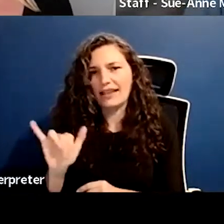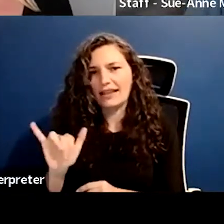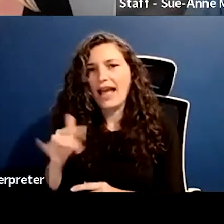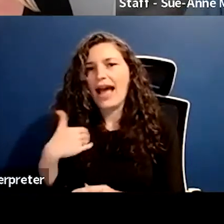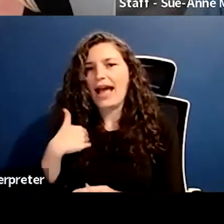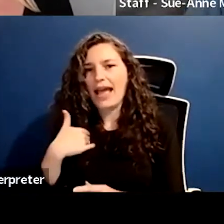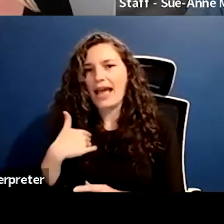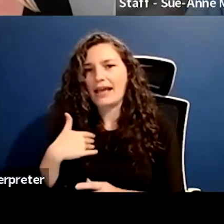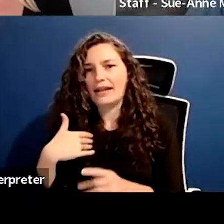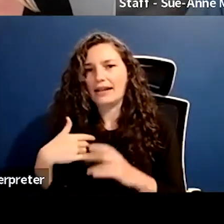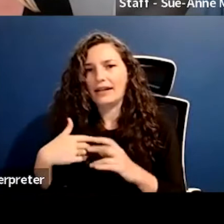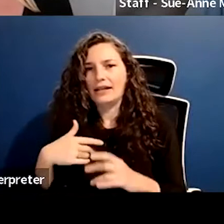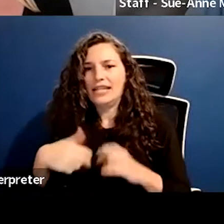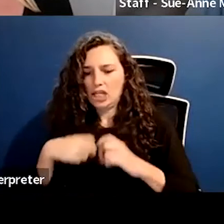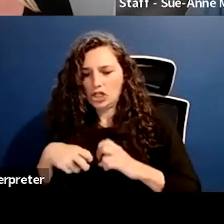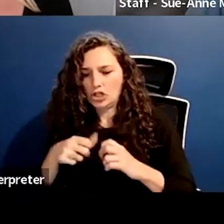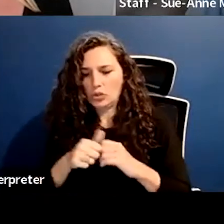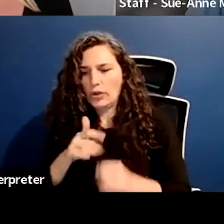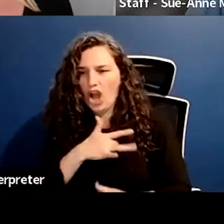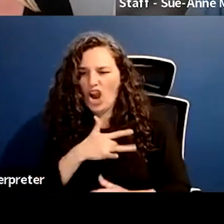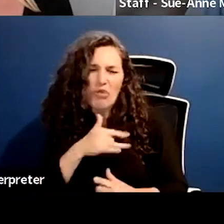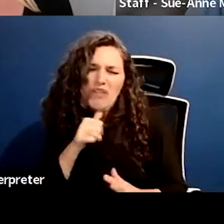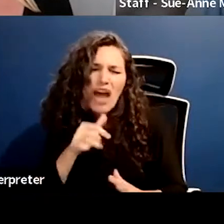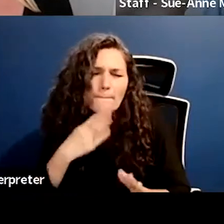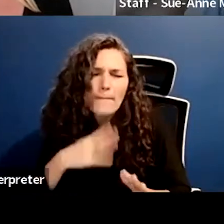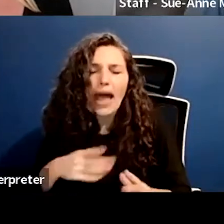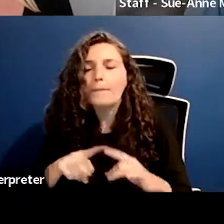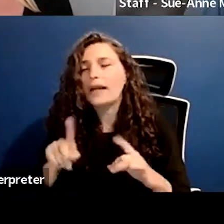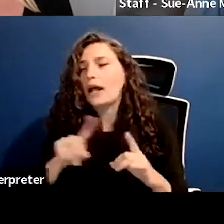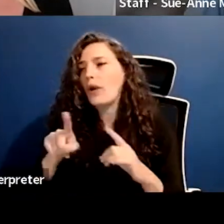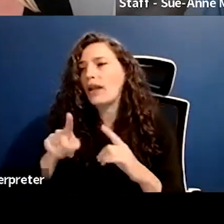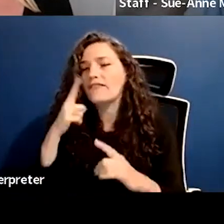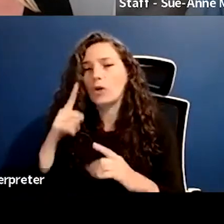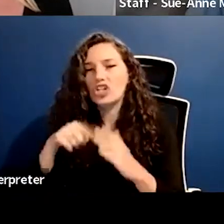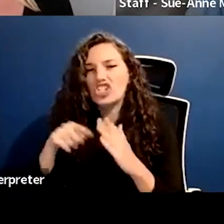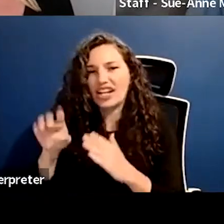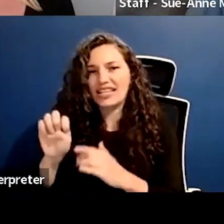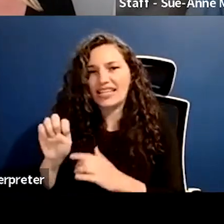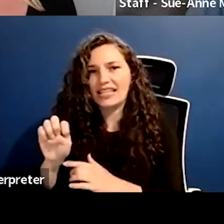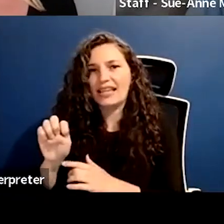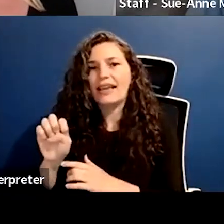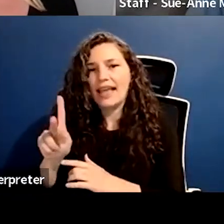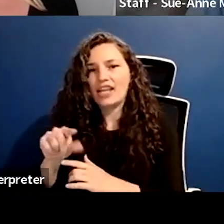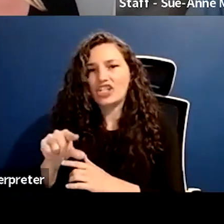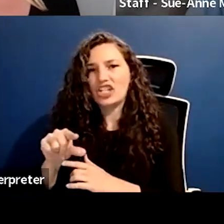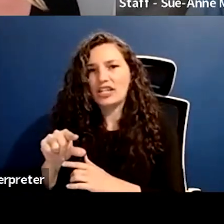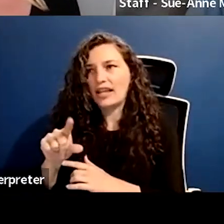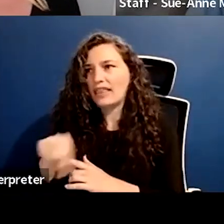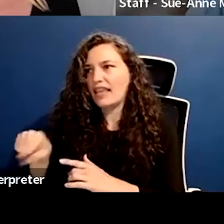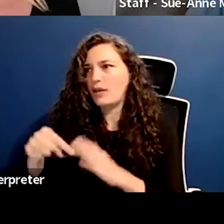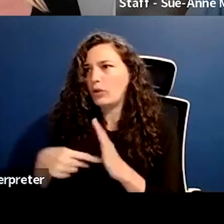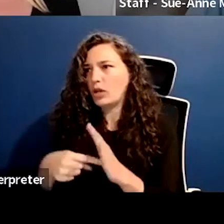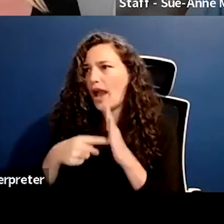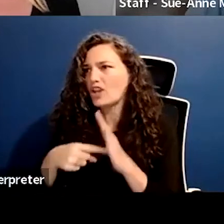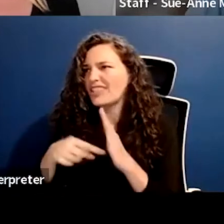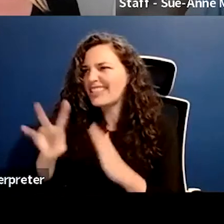but I have to get checked on. And I just went and got an EKG and they said, "Well, you have to pay $700 for this EKG." And I went, "I'm already paying $600."